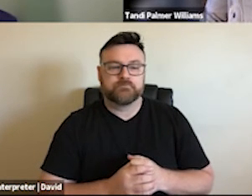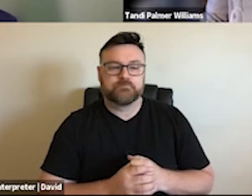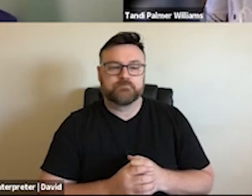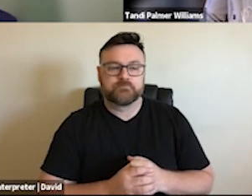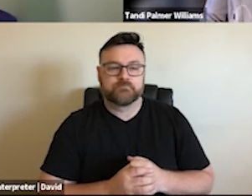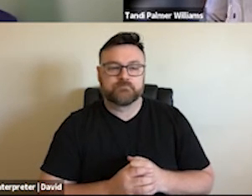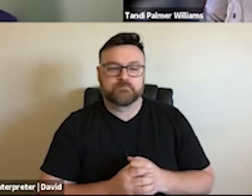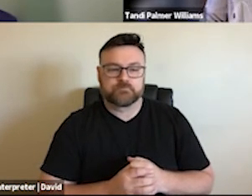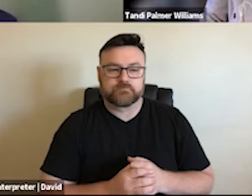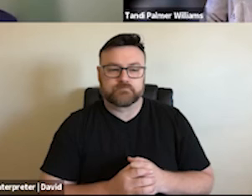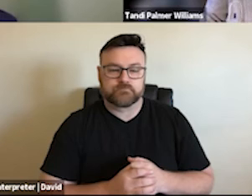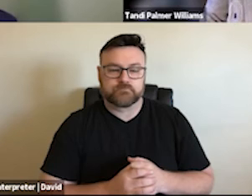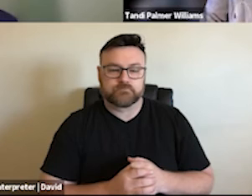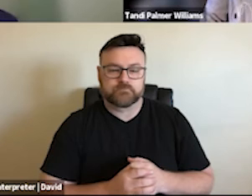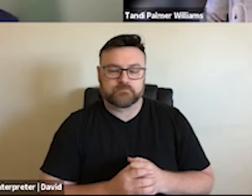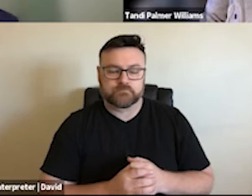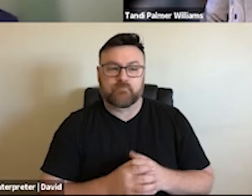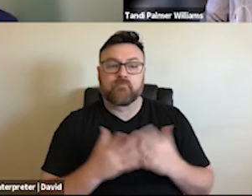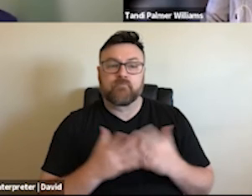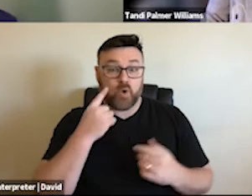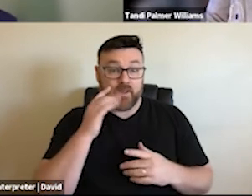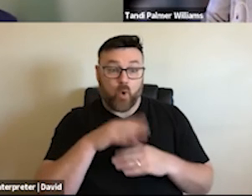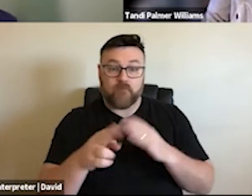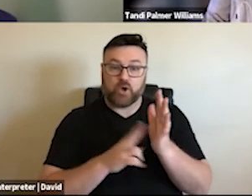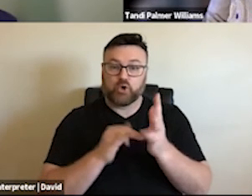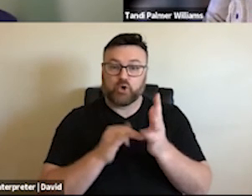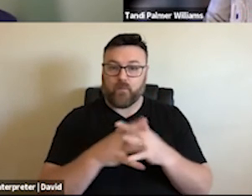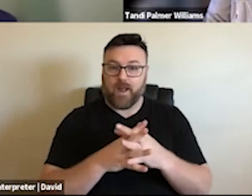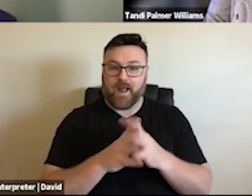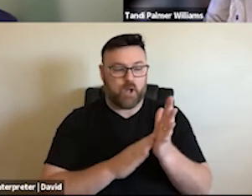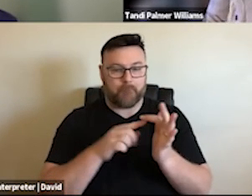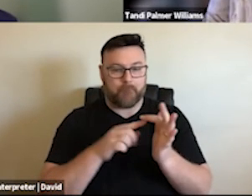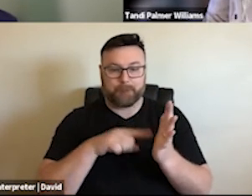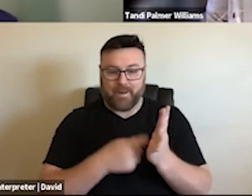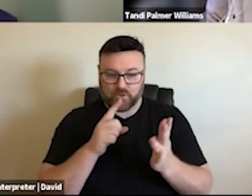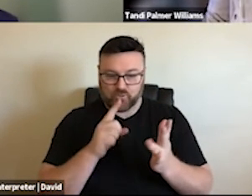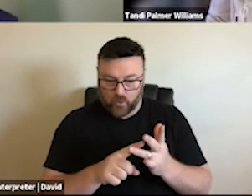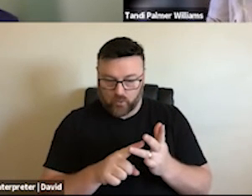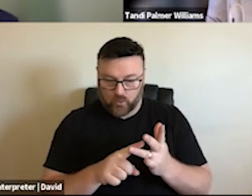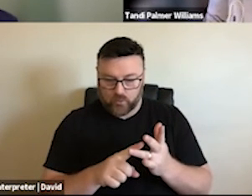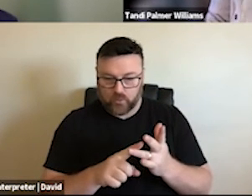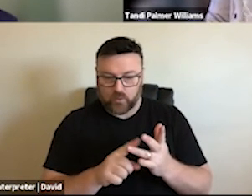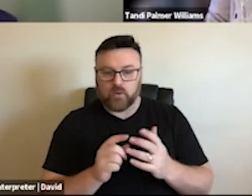If we take Metro as an indicator of how people are feeling in the post-Delta world, about